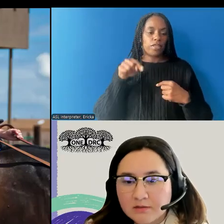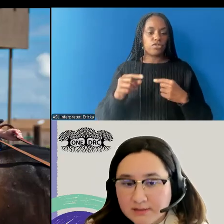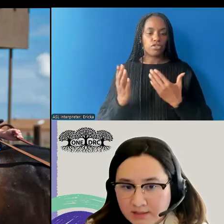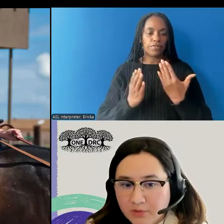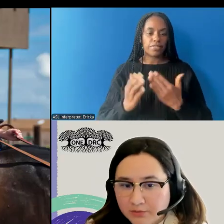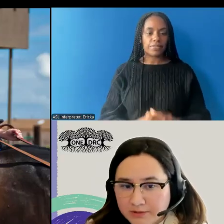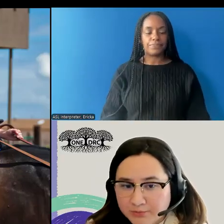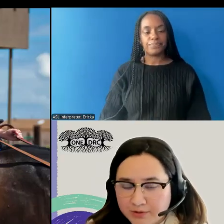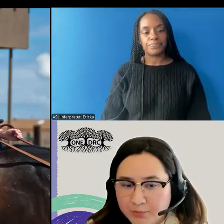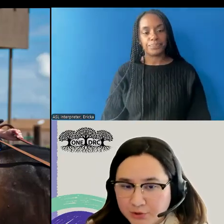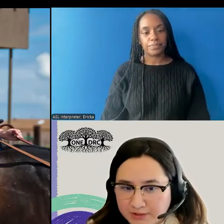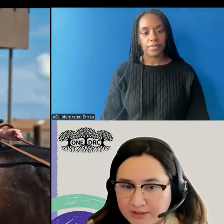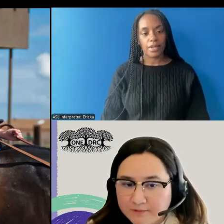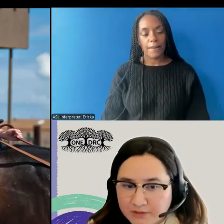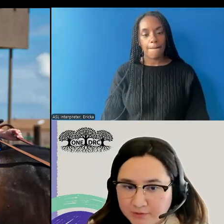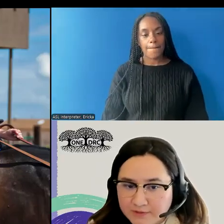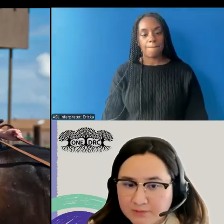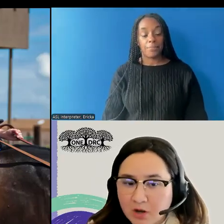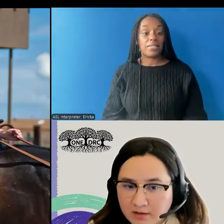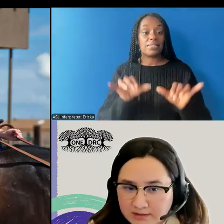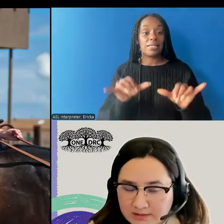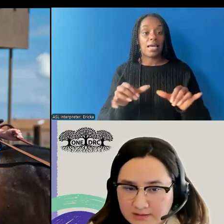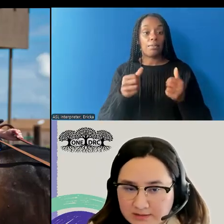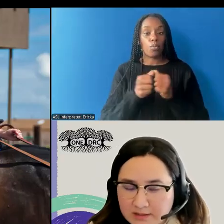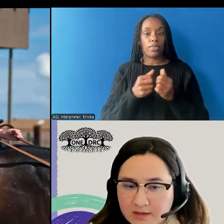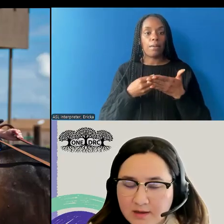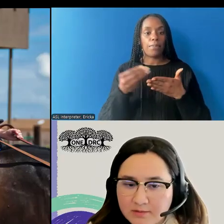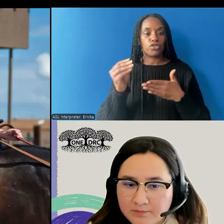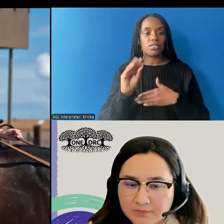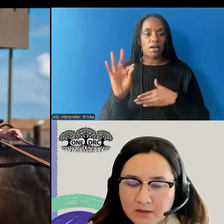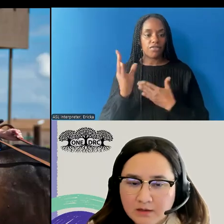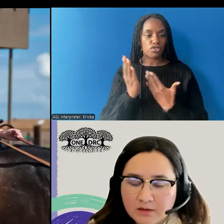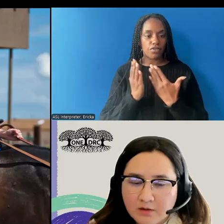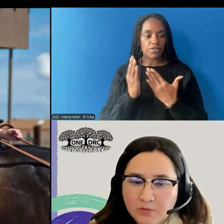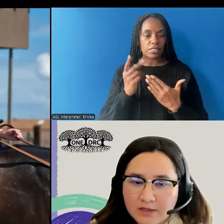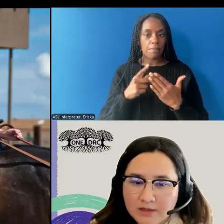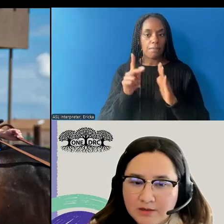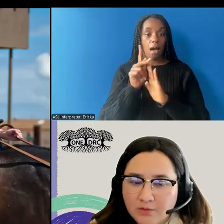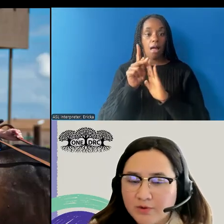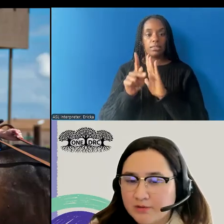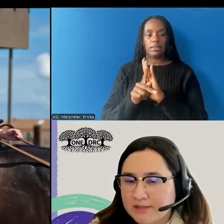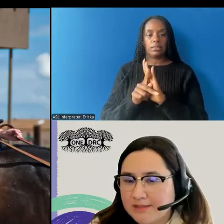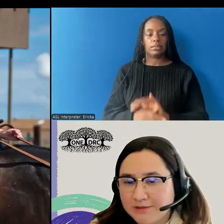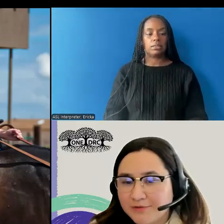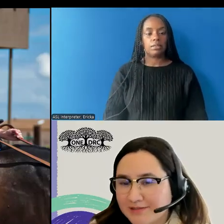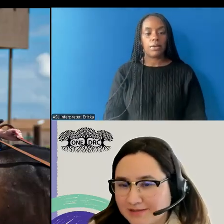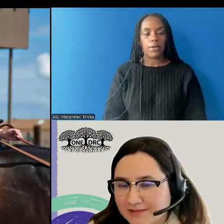the same goes with purchase of service policies. We see differences